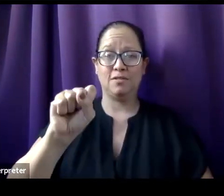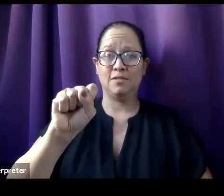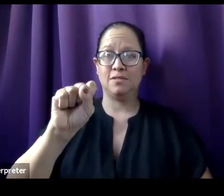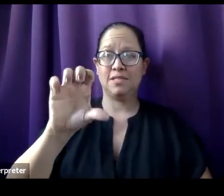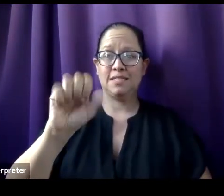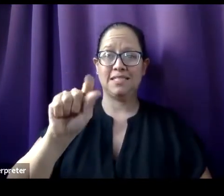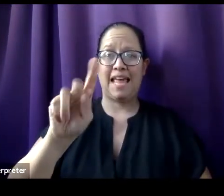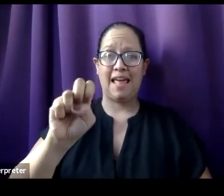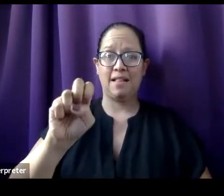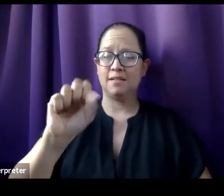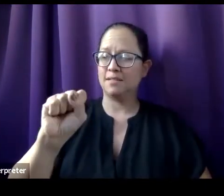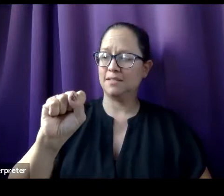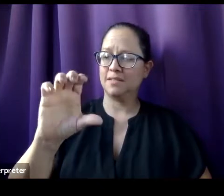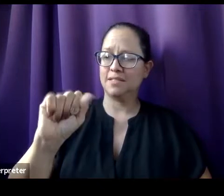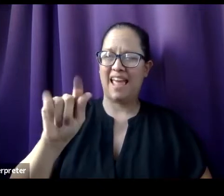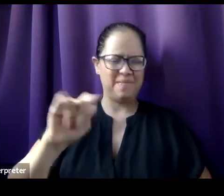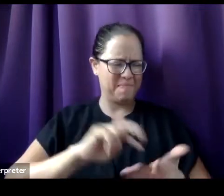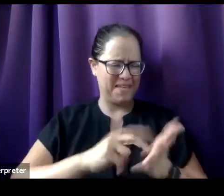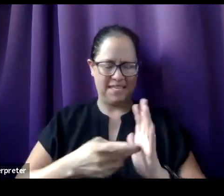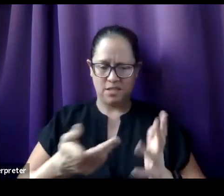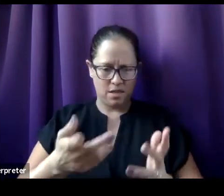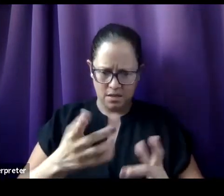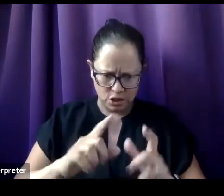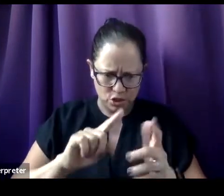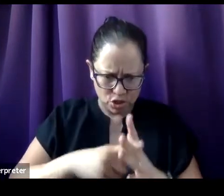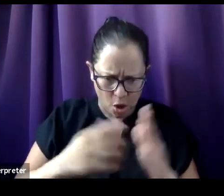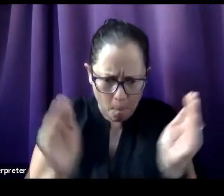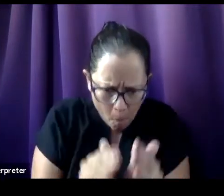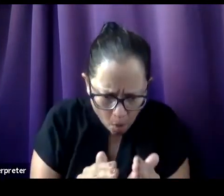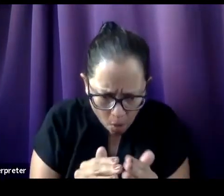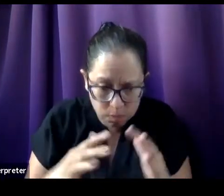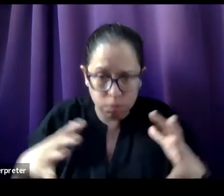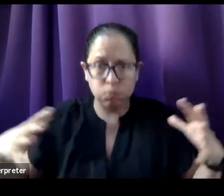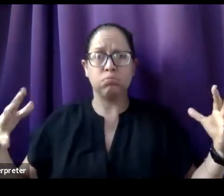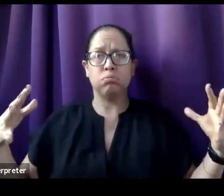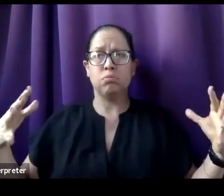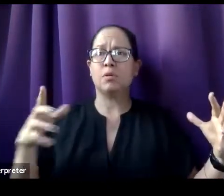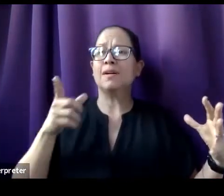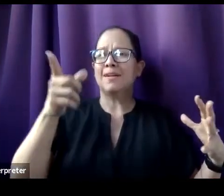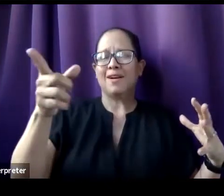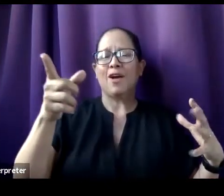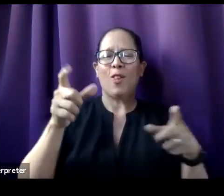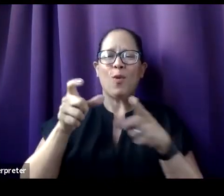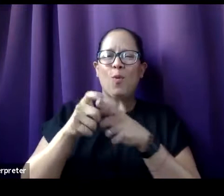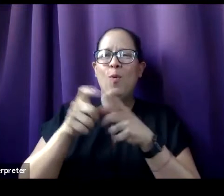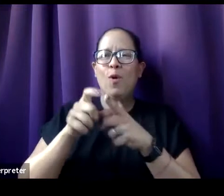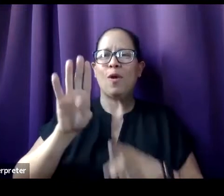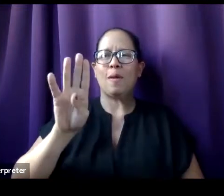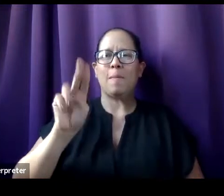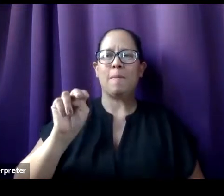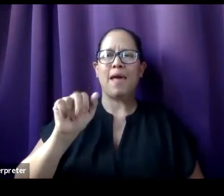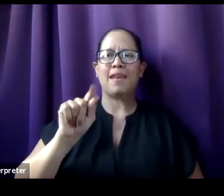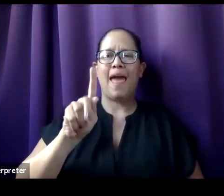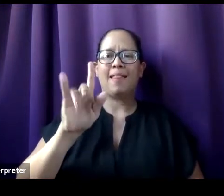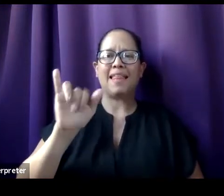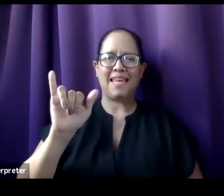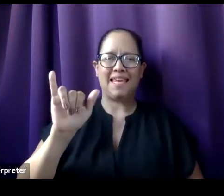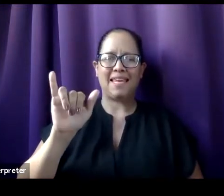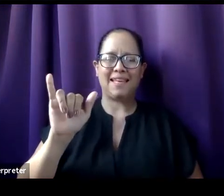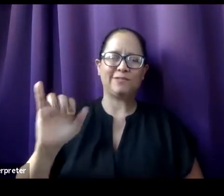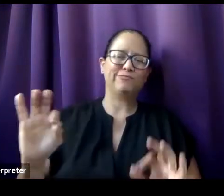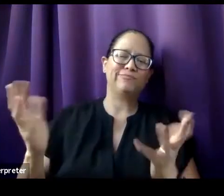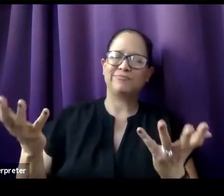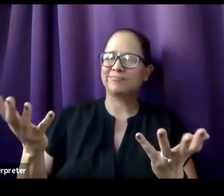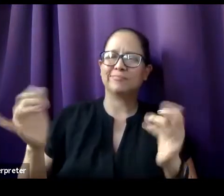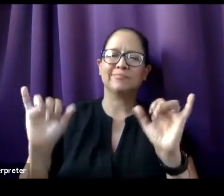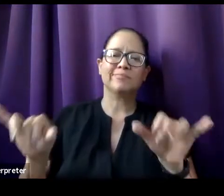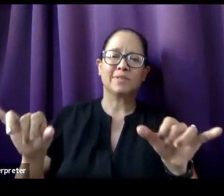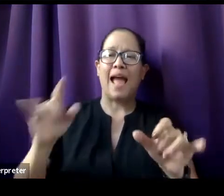I'm mostly sidestepping the the word banality for this talk, I'll just say yes I am referencing Hannah rents work.